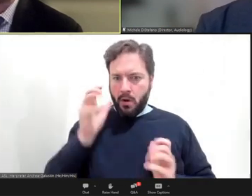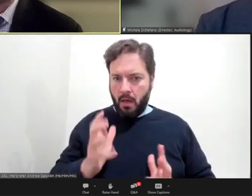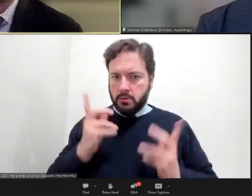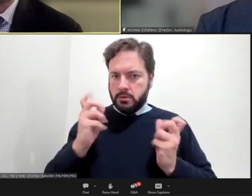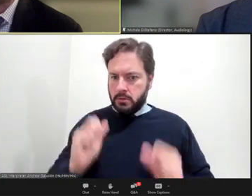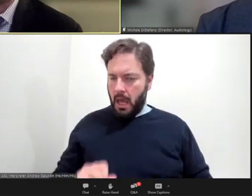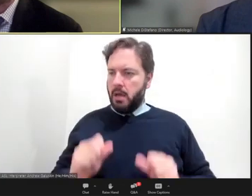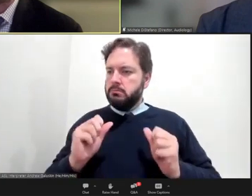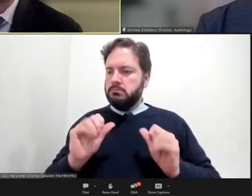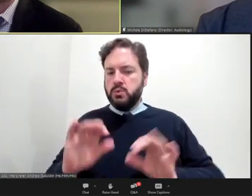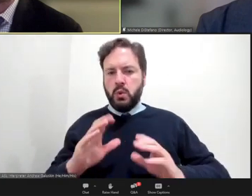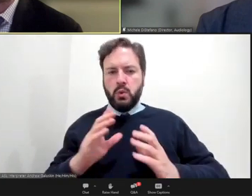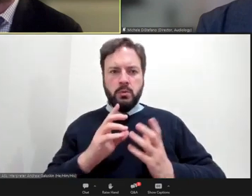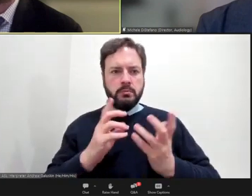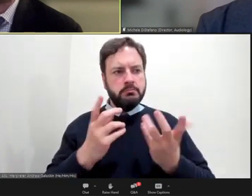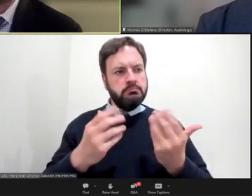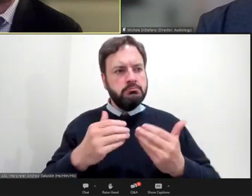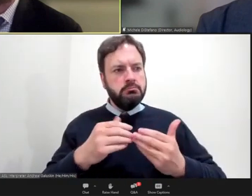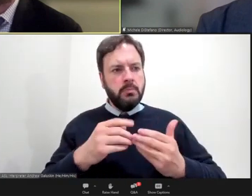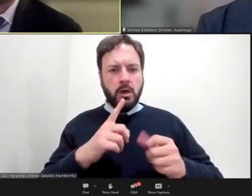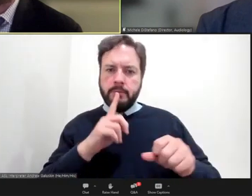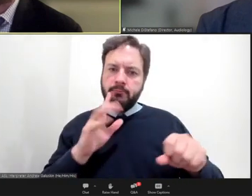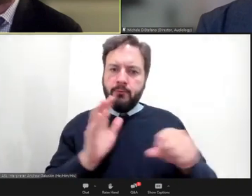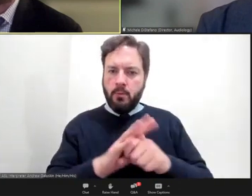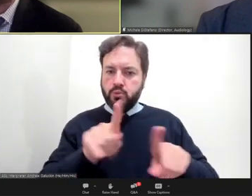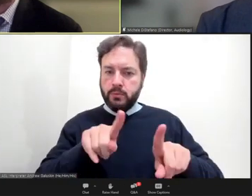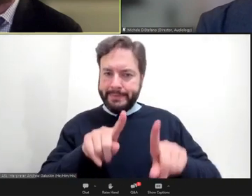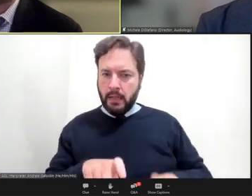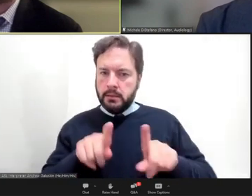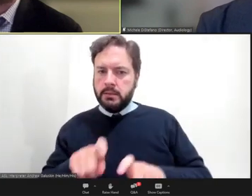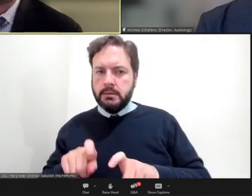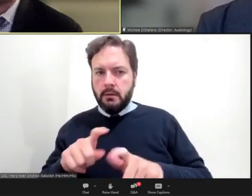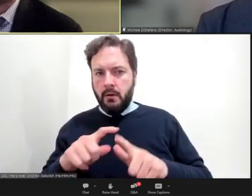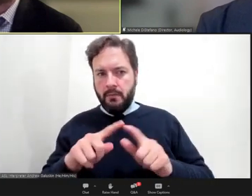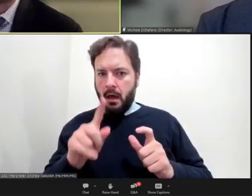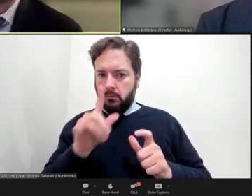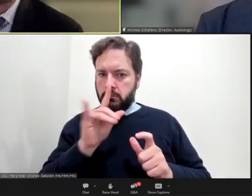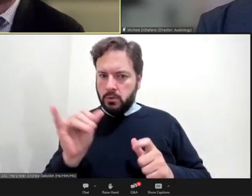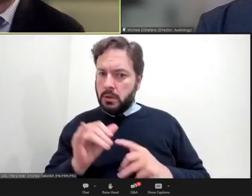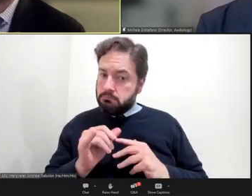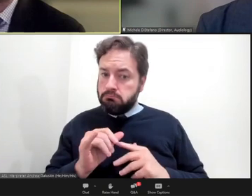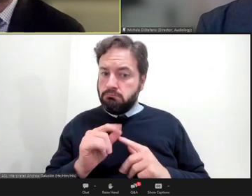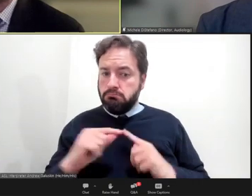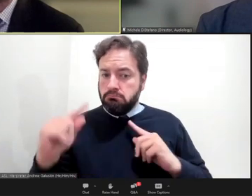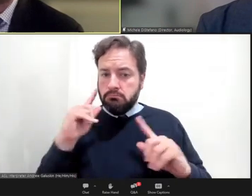You know... Really confirmatory testing that looks like there is sound getting through on that side.